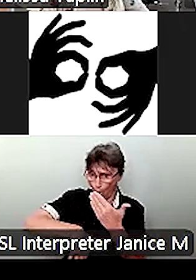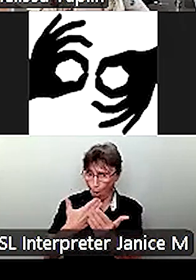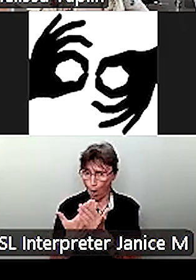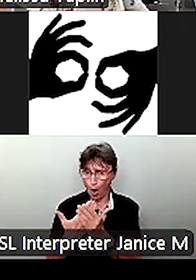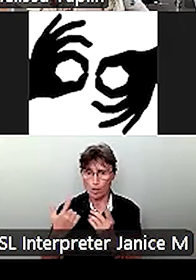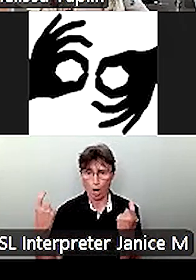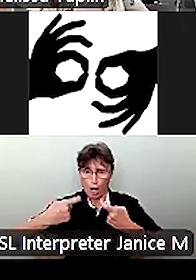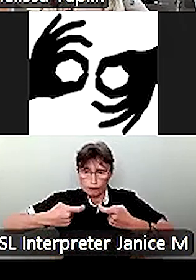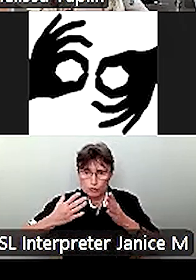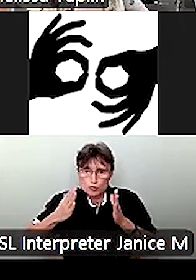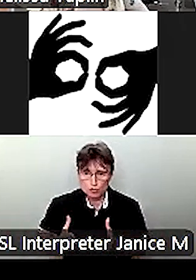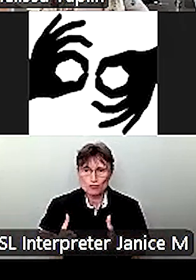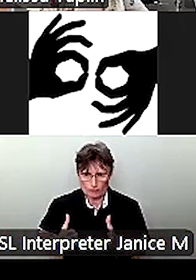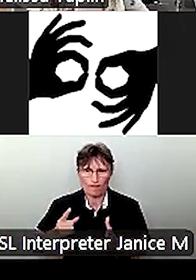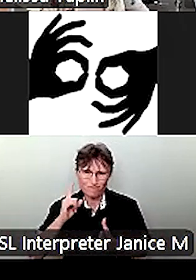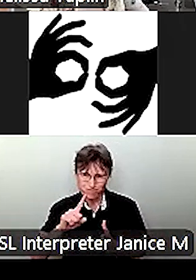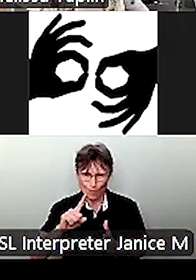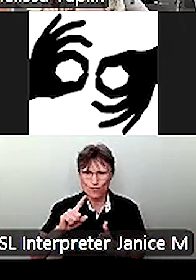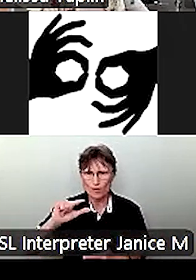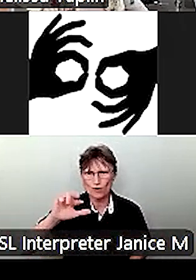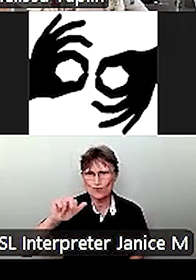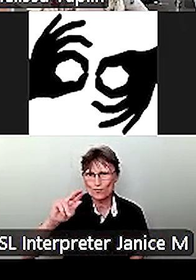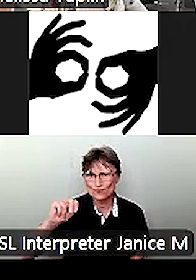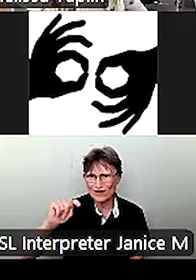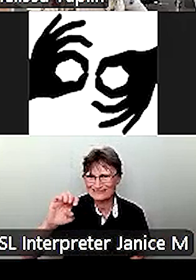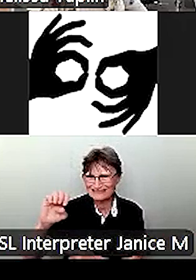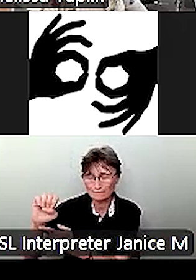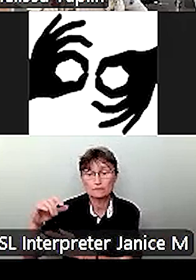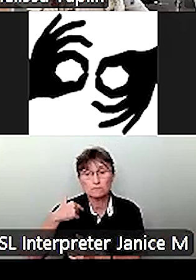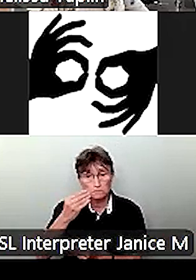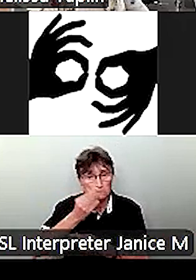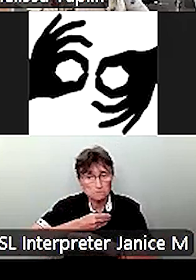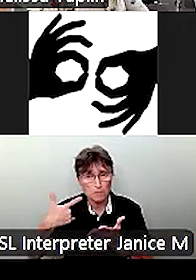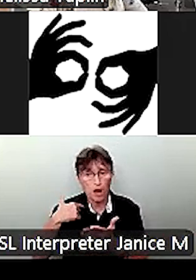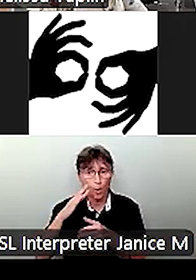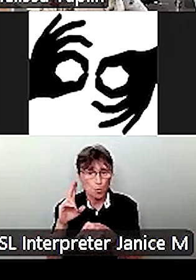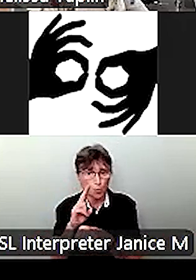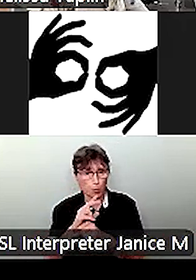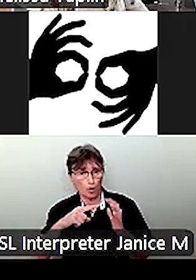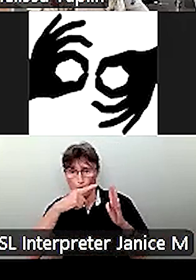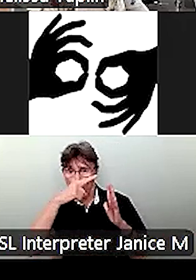grantees. I will refer to the framework and to these definitions as we go through the program